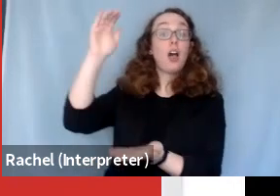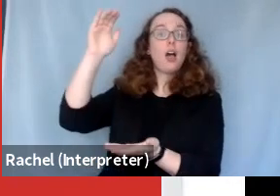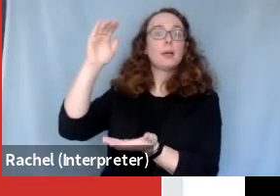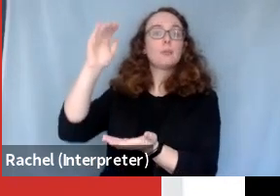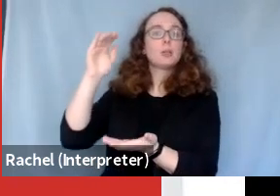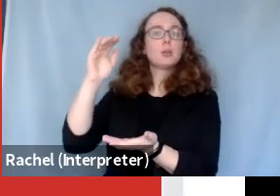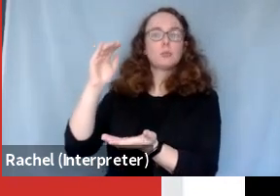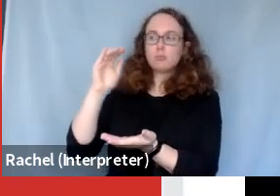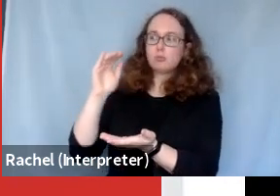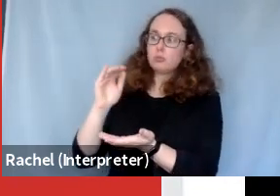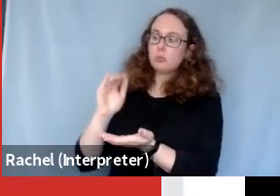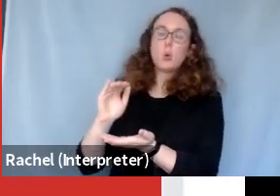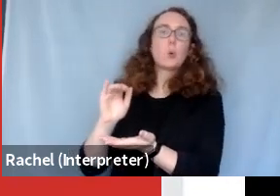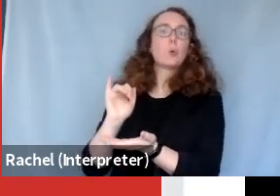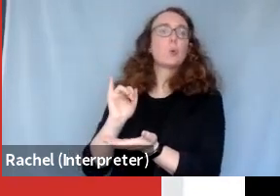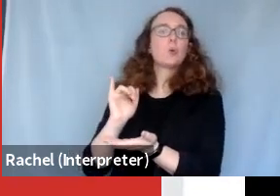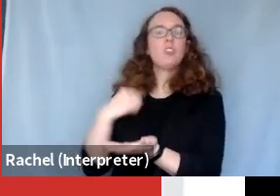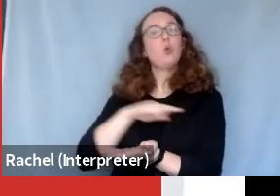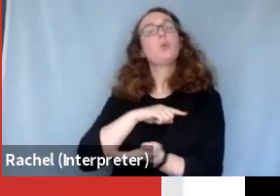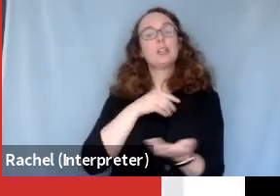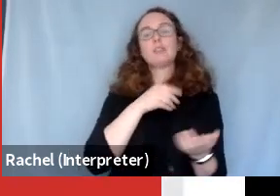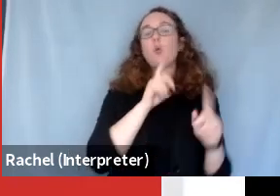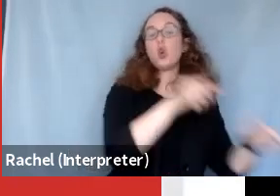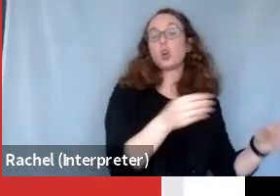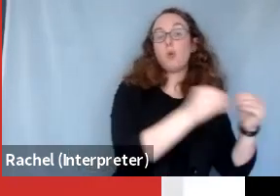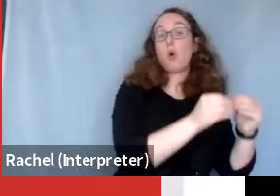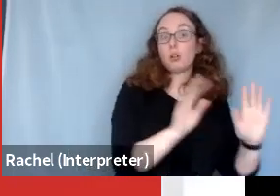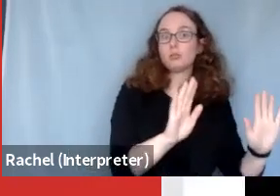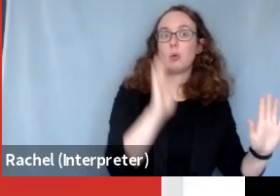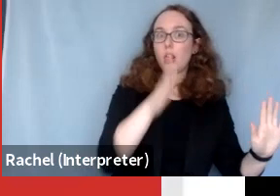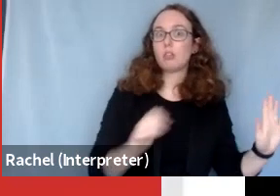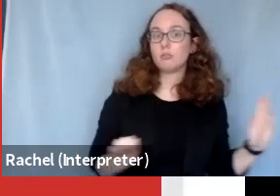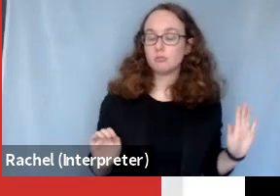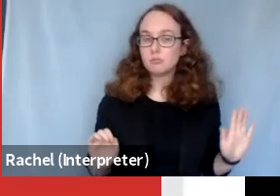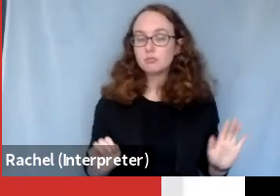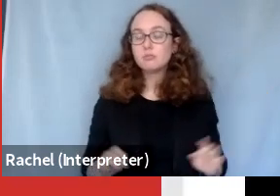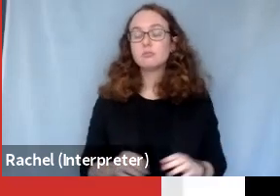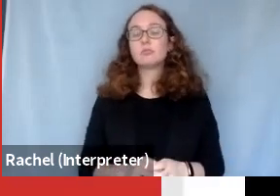can get here in a day or two because we expedite shipping on that as well. And the timings also if we run short